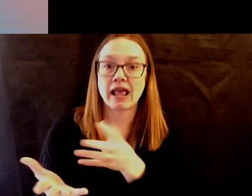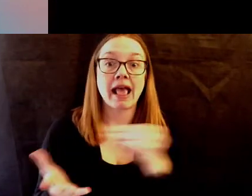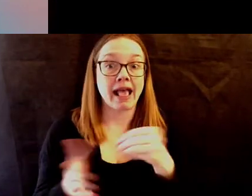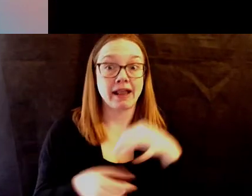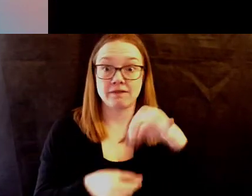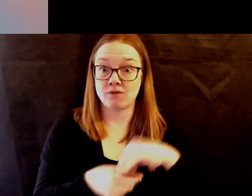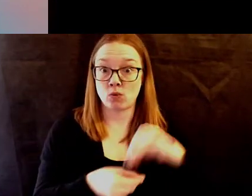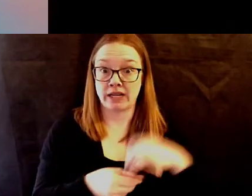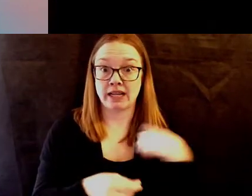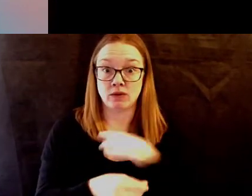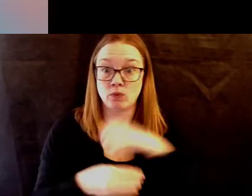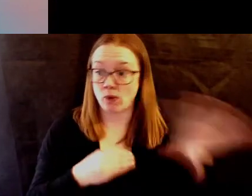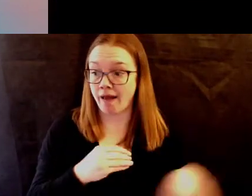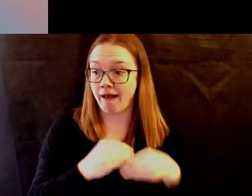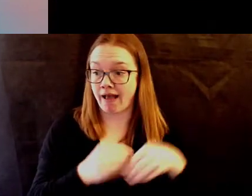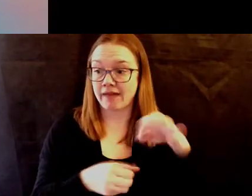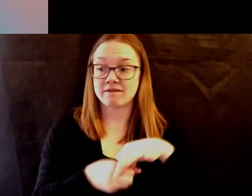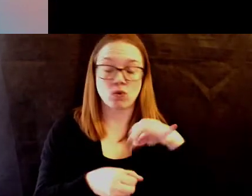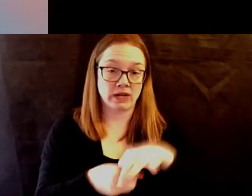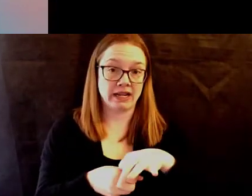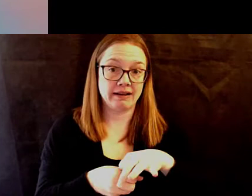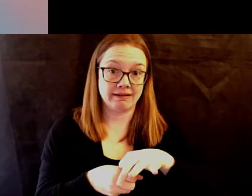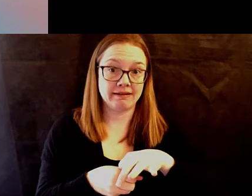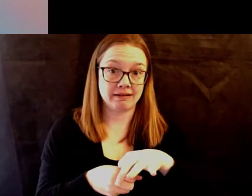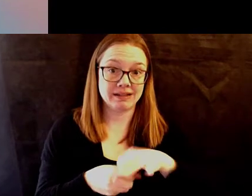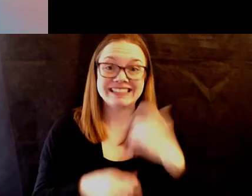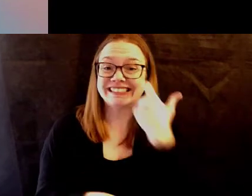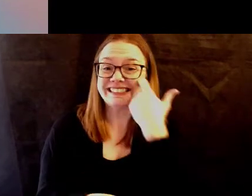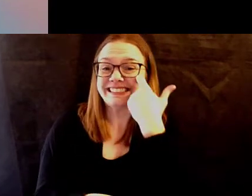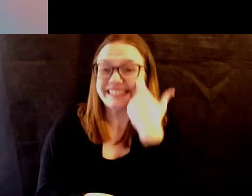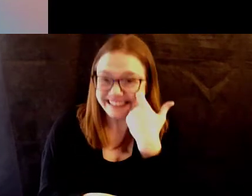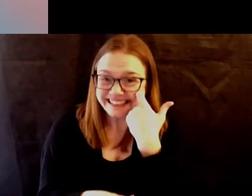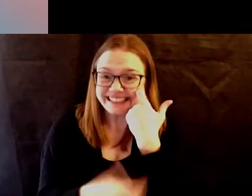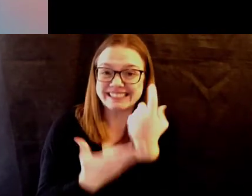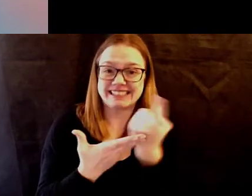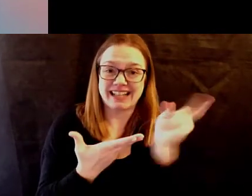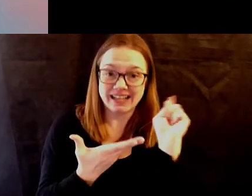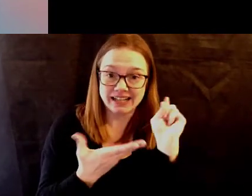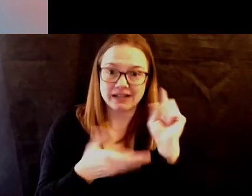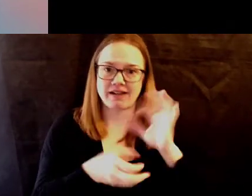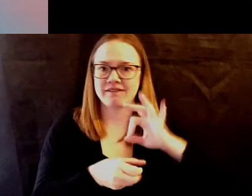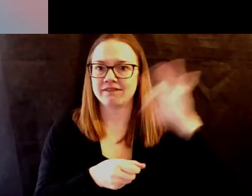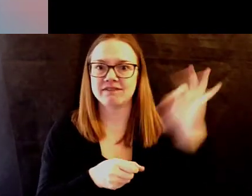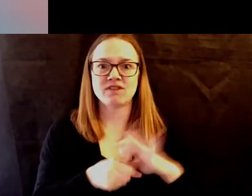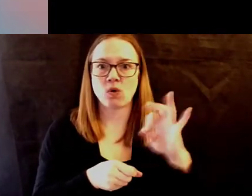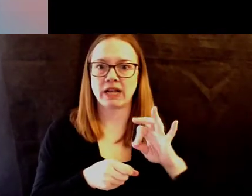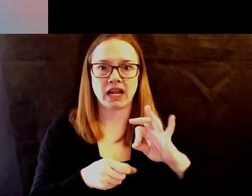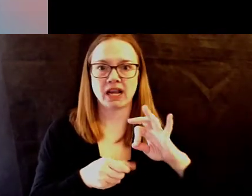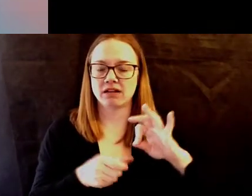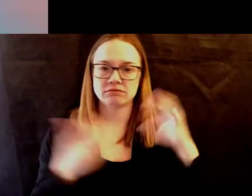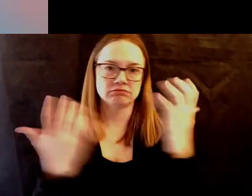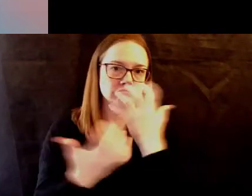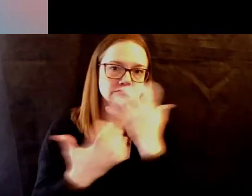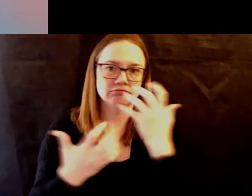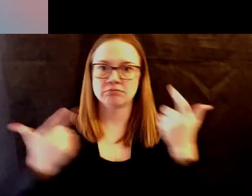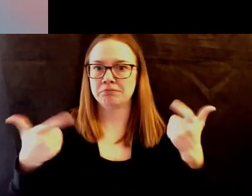We all had a big election last week and a lot to process